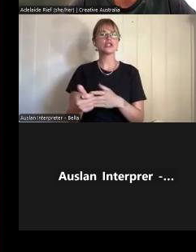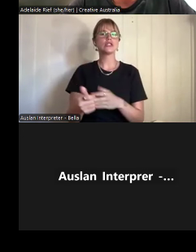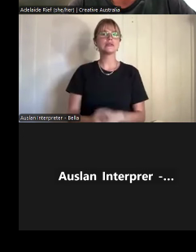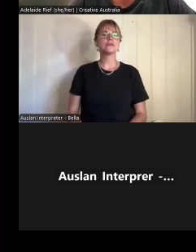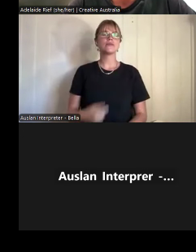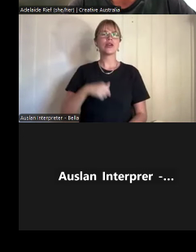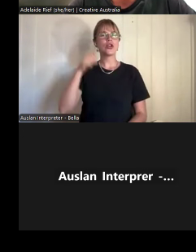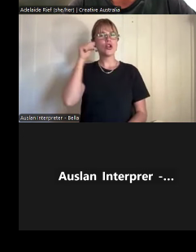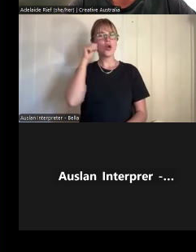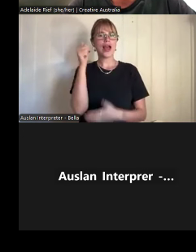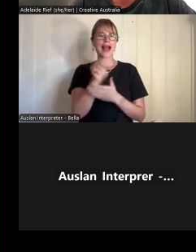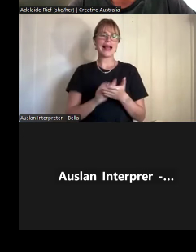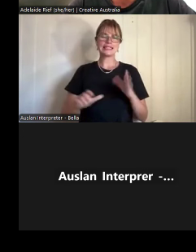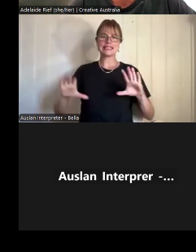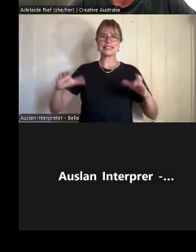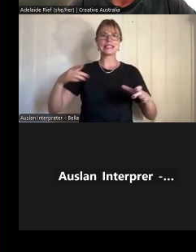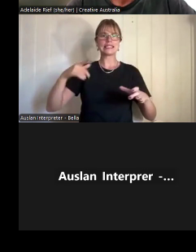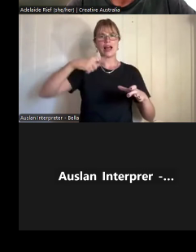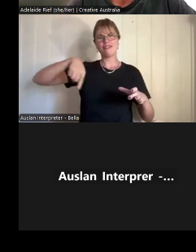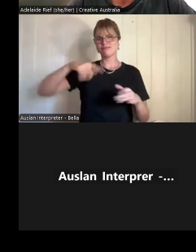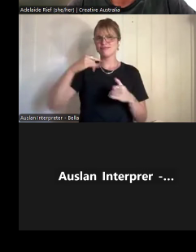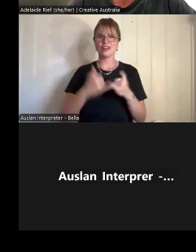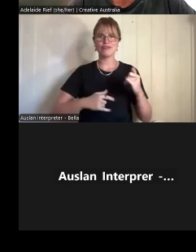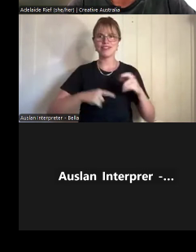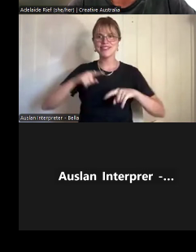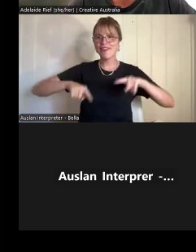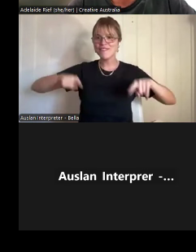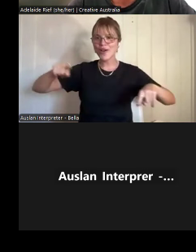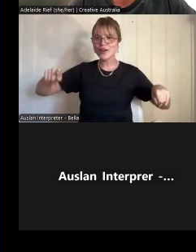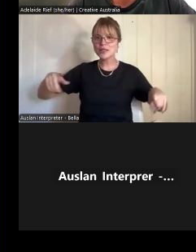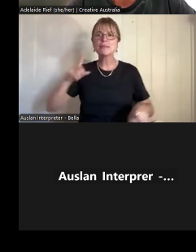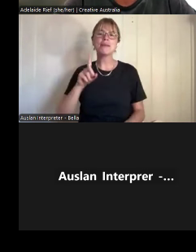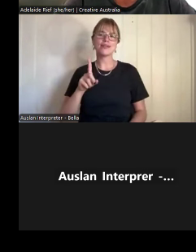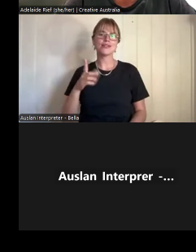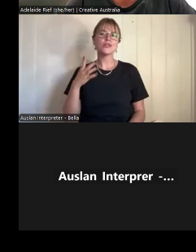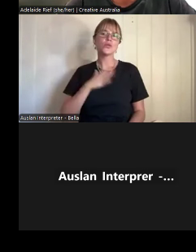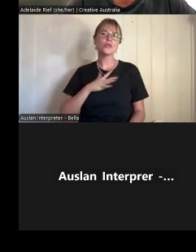workers in the sector are incredibly diverse but we're wanting to improve the opportunities that